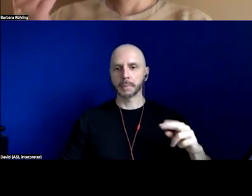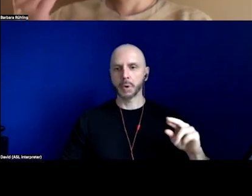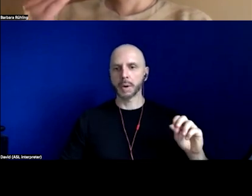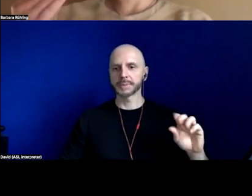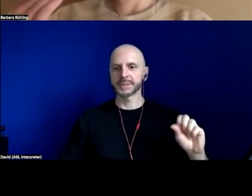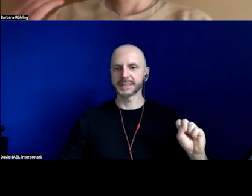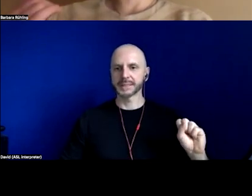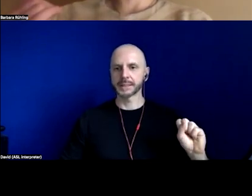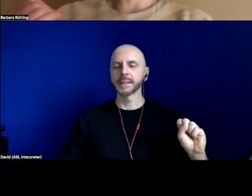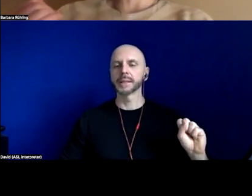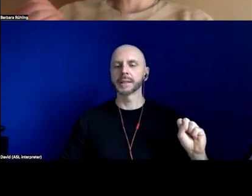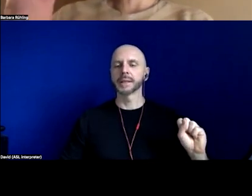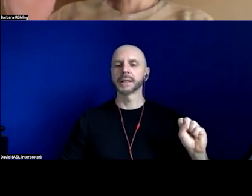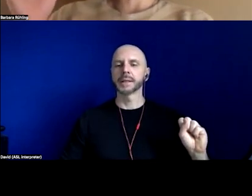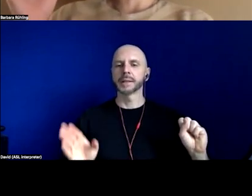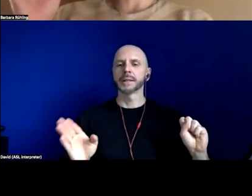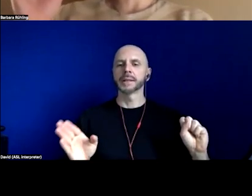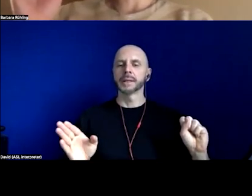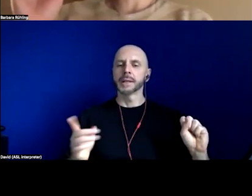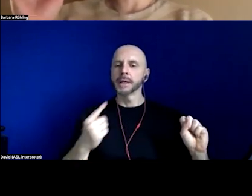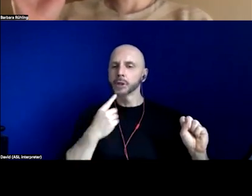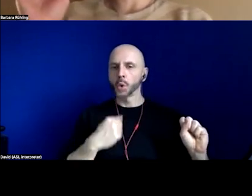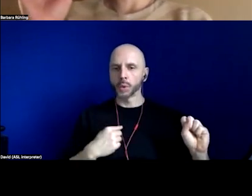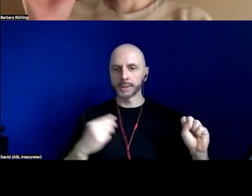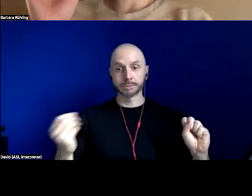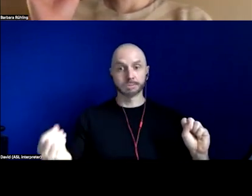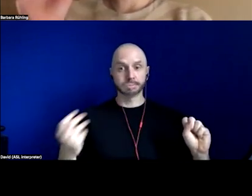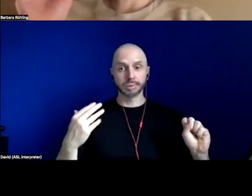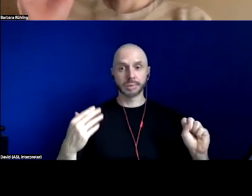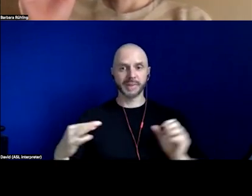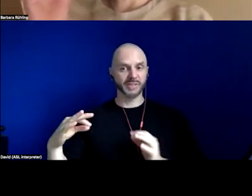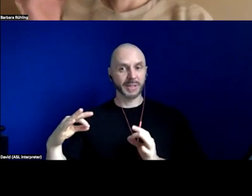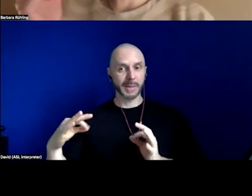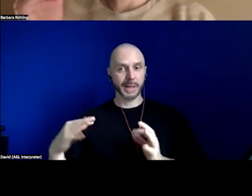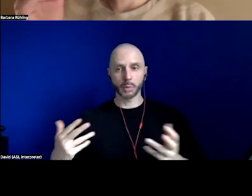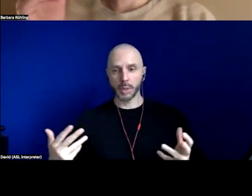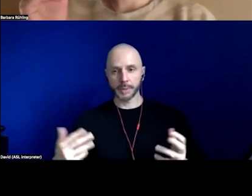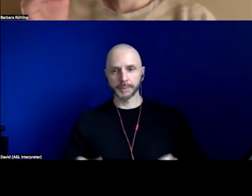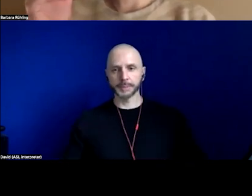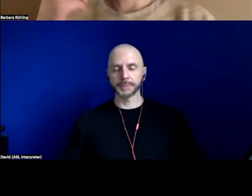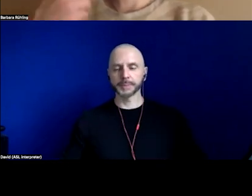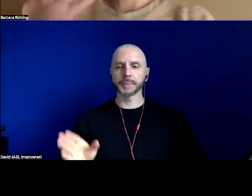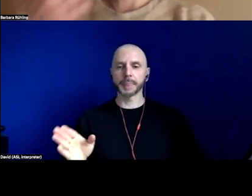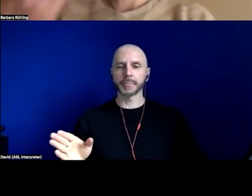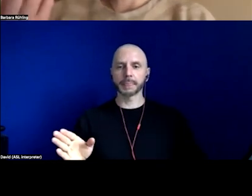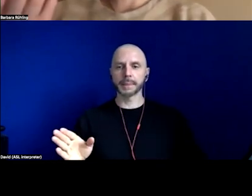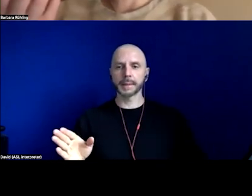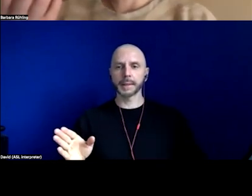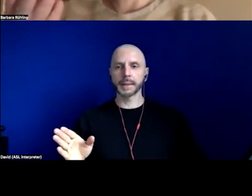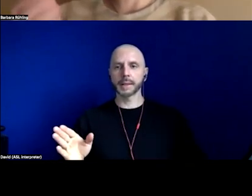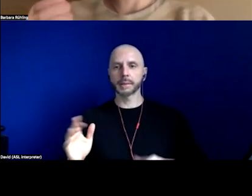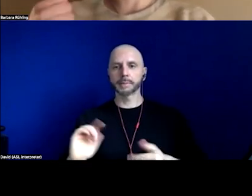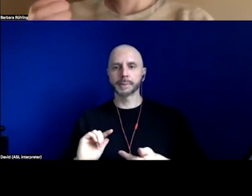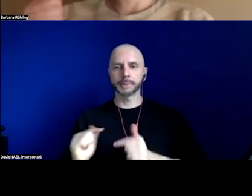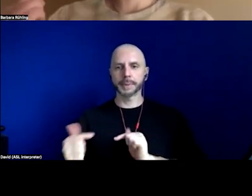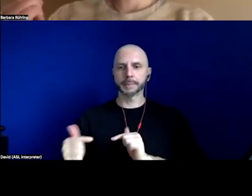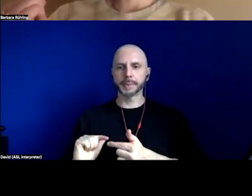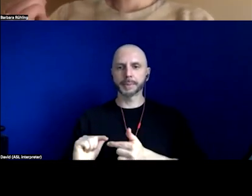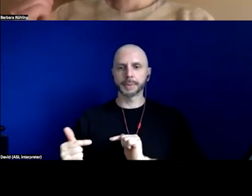like a back and forth. And there it's very short, often conversational prompts as in like,